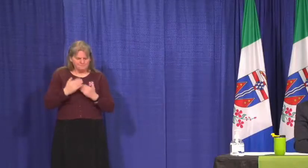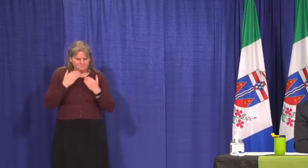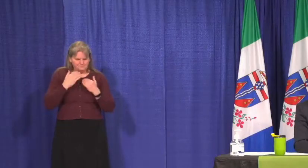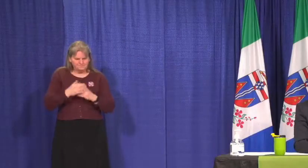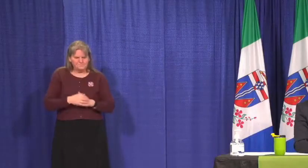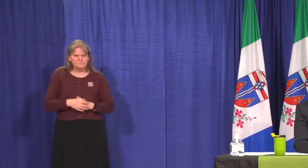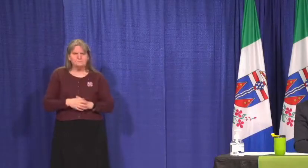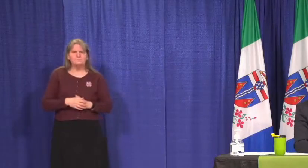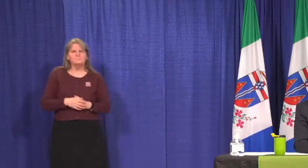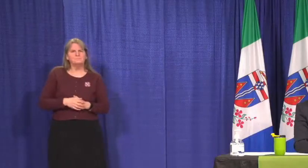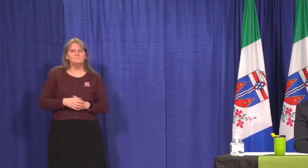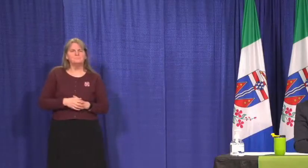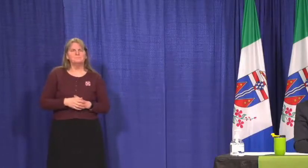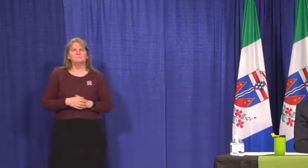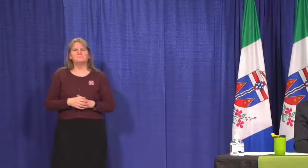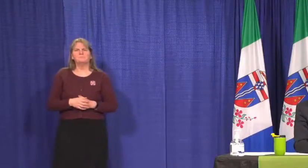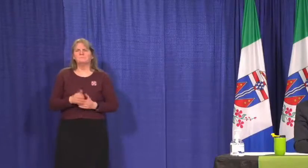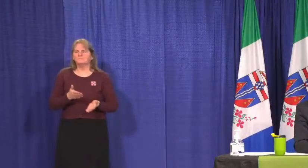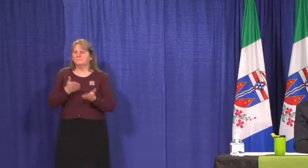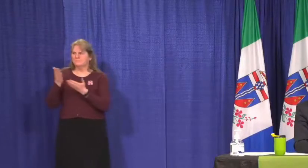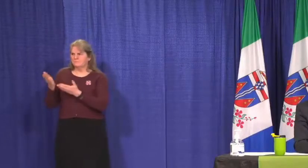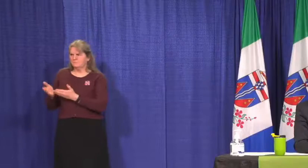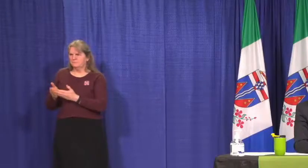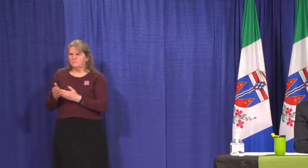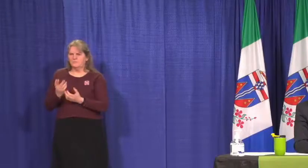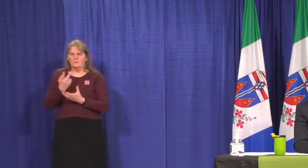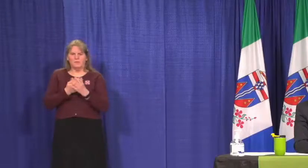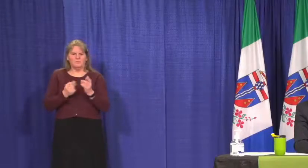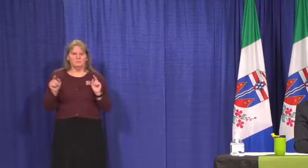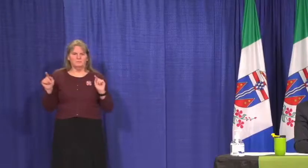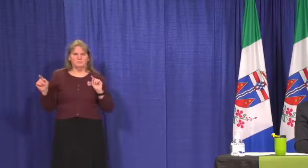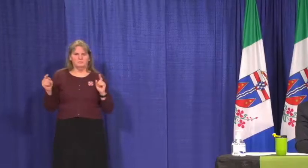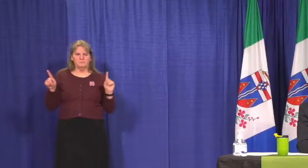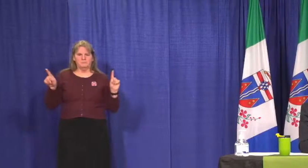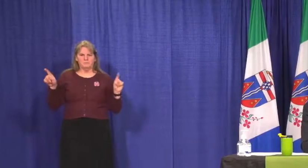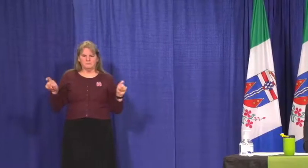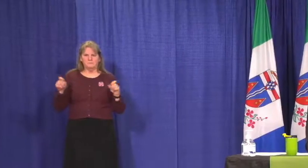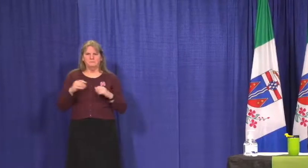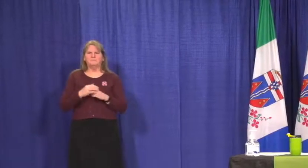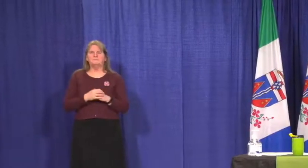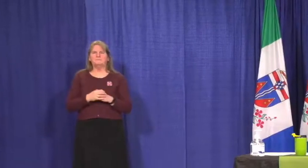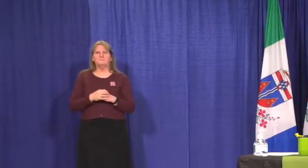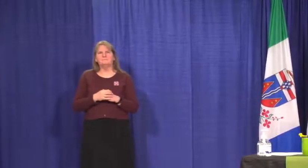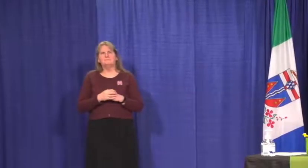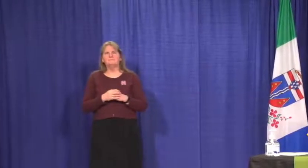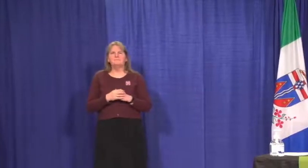premier and Doctor Hanley. This is following up on Haley's question.